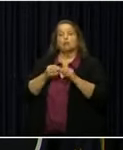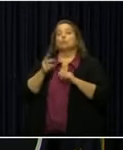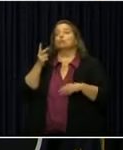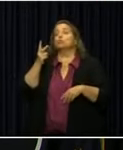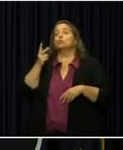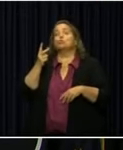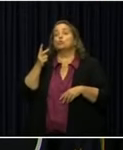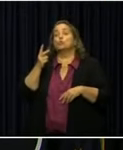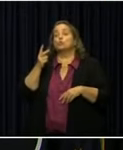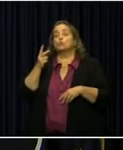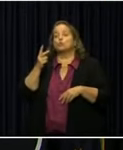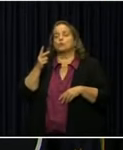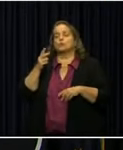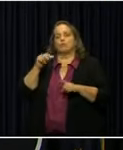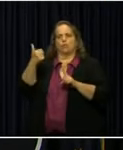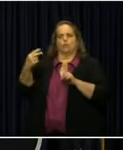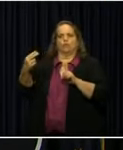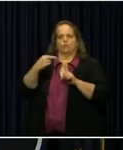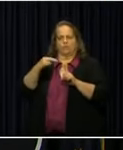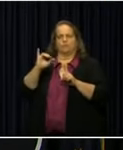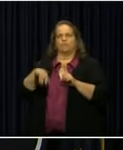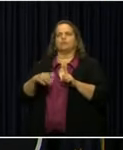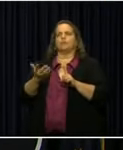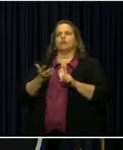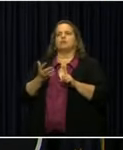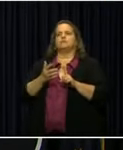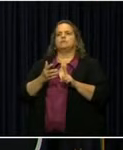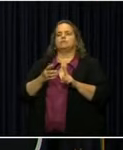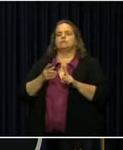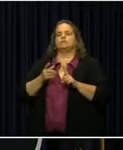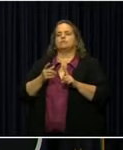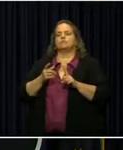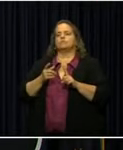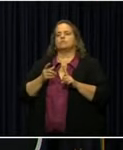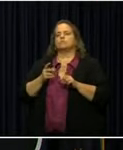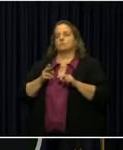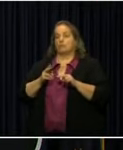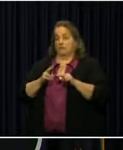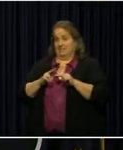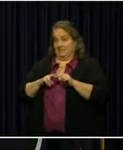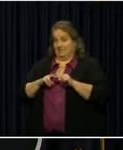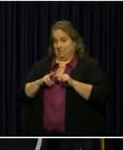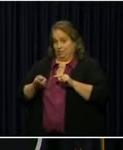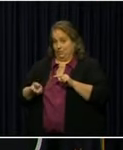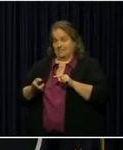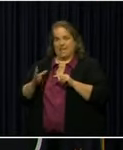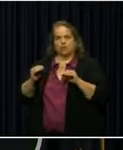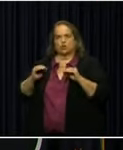LOOKING AT IT, WHICH IS ROBUST TESTING FOR OUR HEALTH CARE